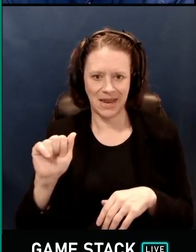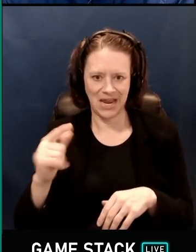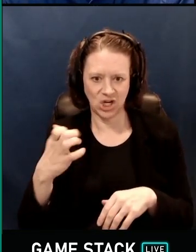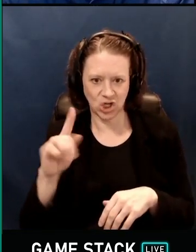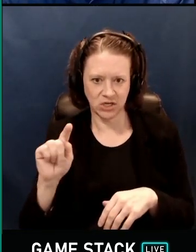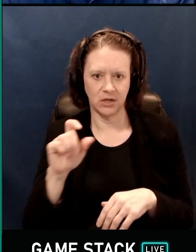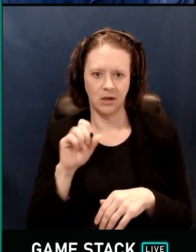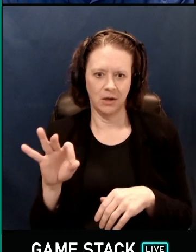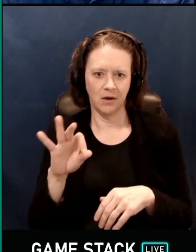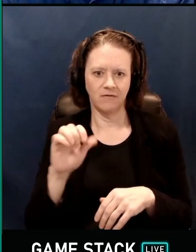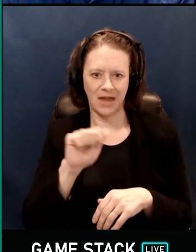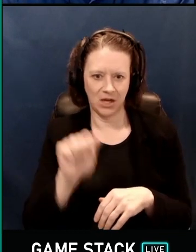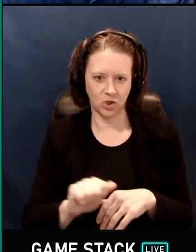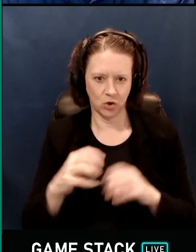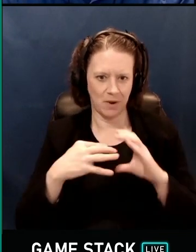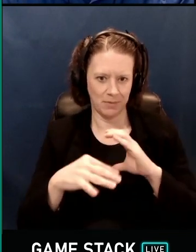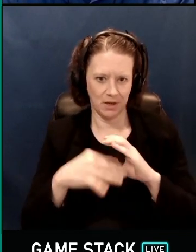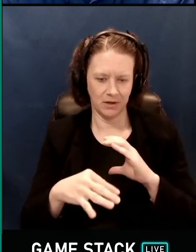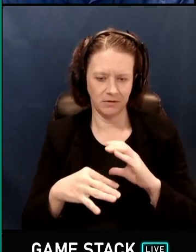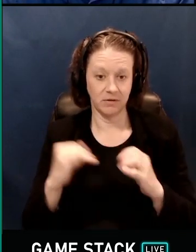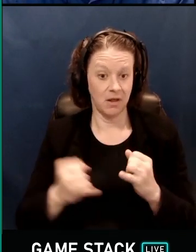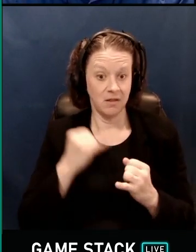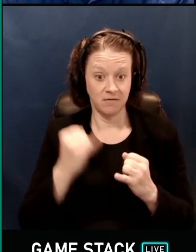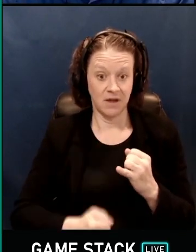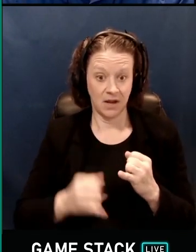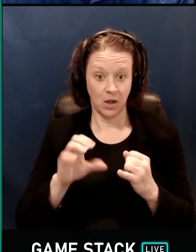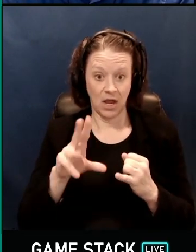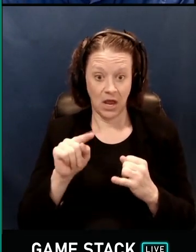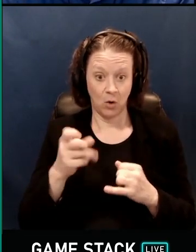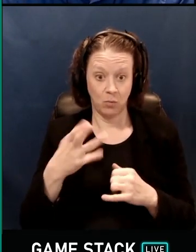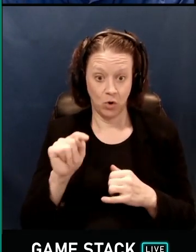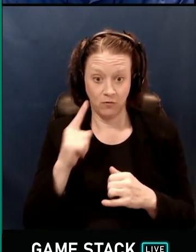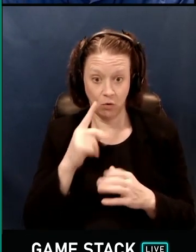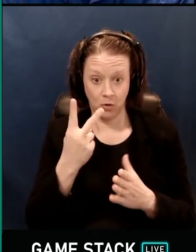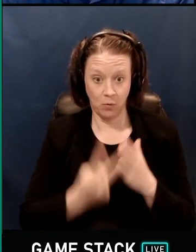The final output of both apps are uploaded to